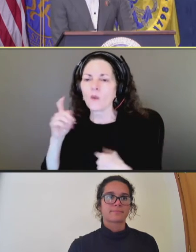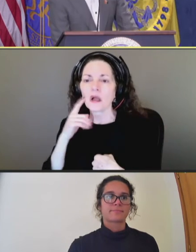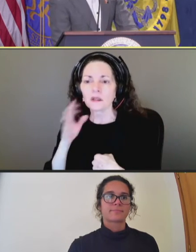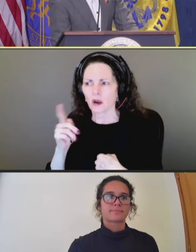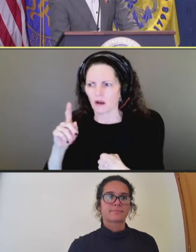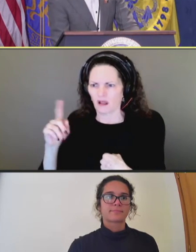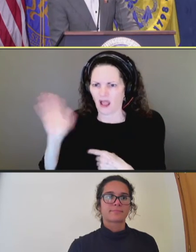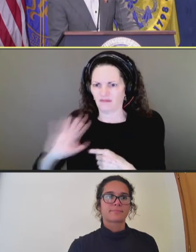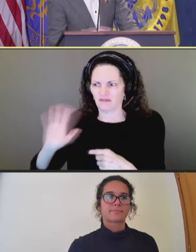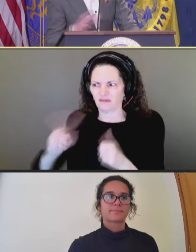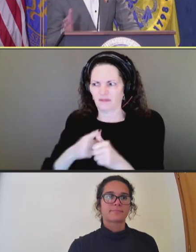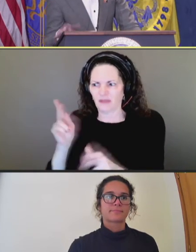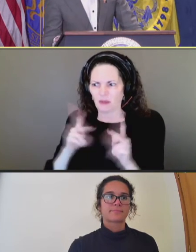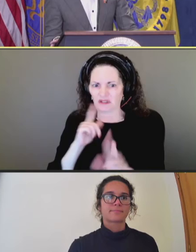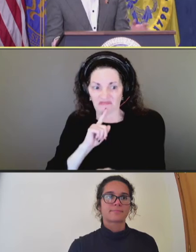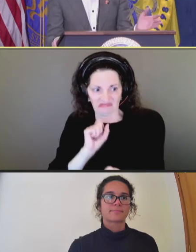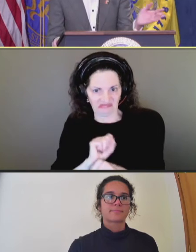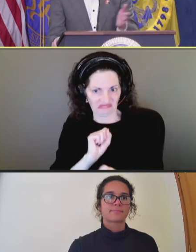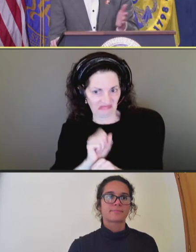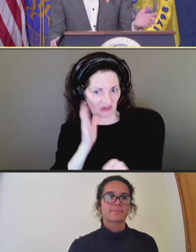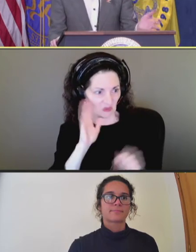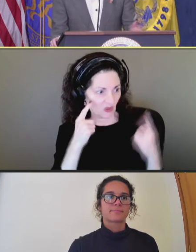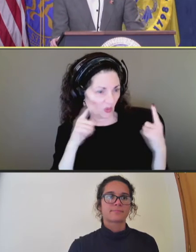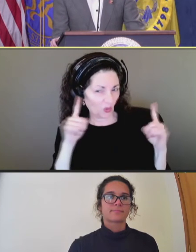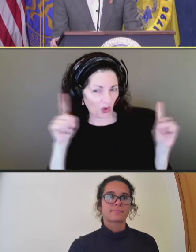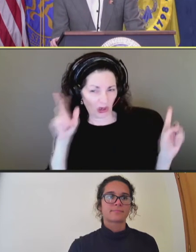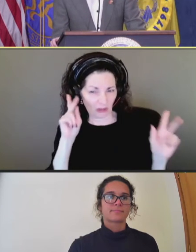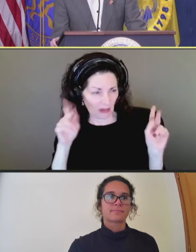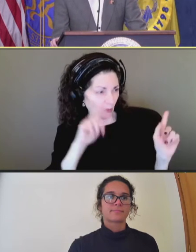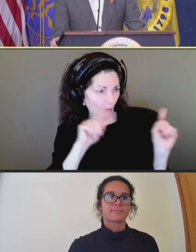work? Are people going to do this? Like, are people going to go and get tested here?"